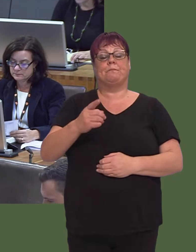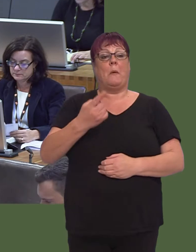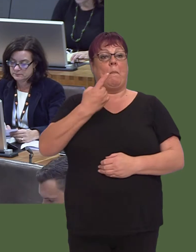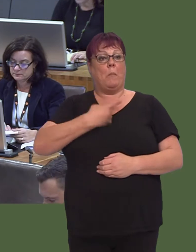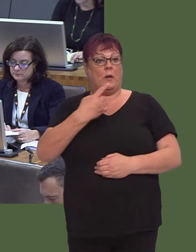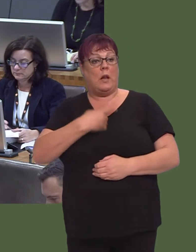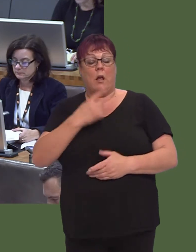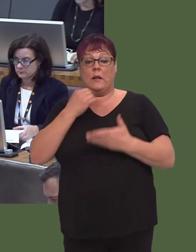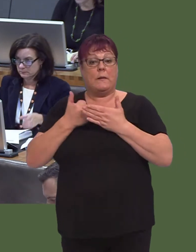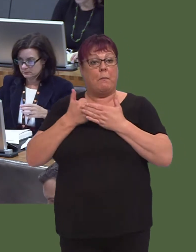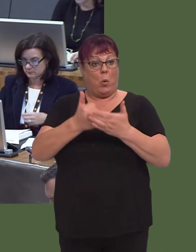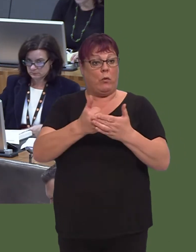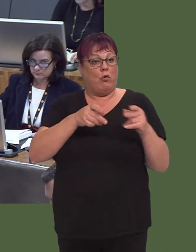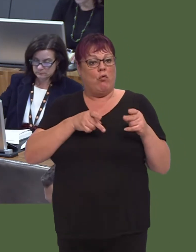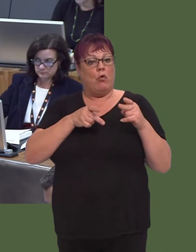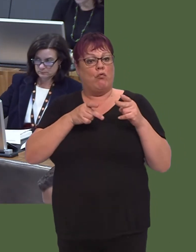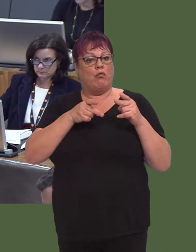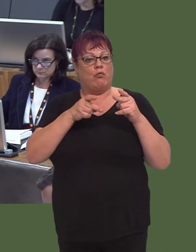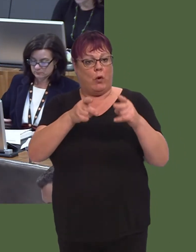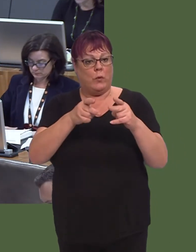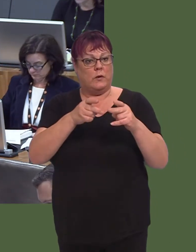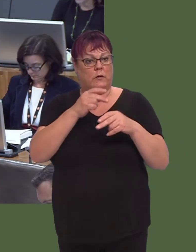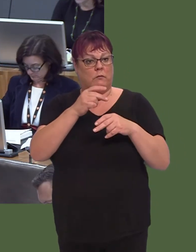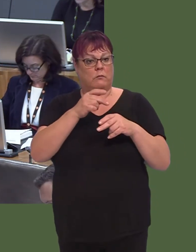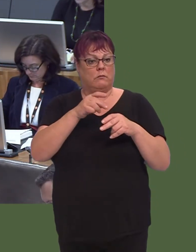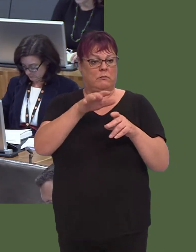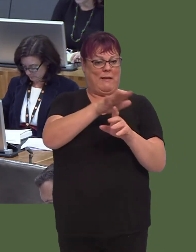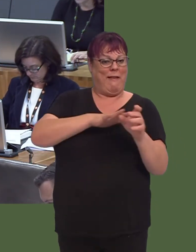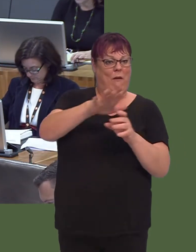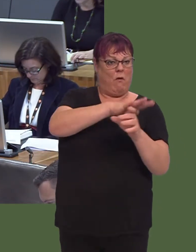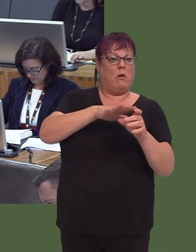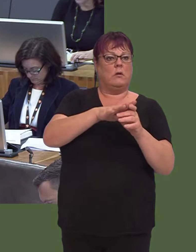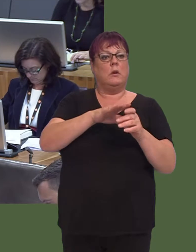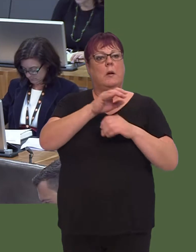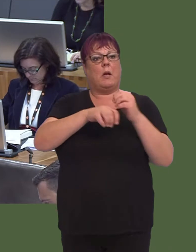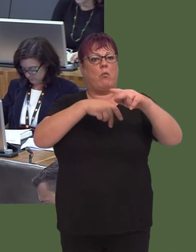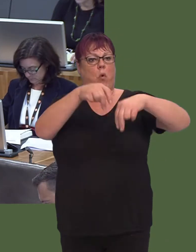It is something, personally, that I support, but only that bit, because I remember what